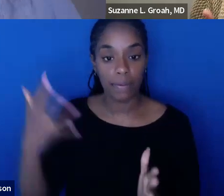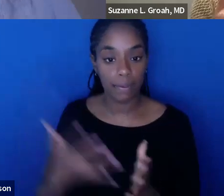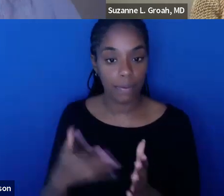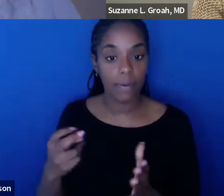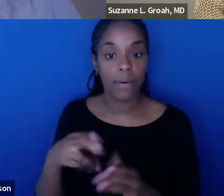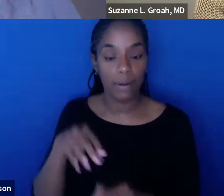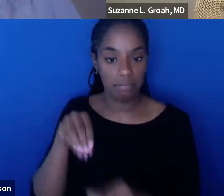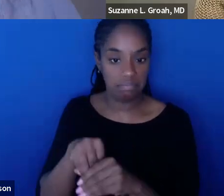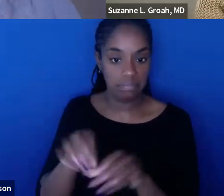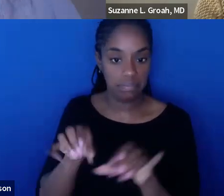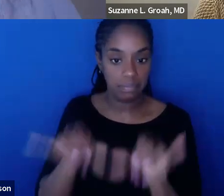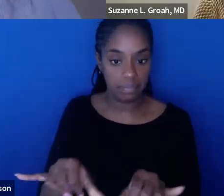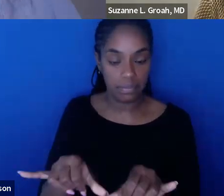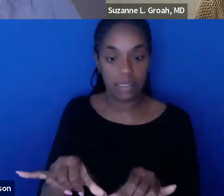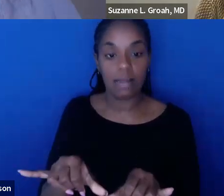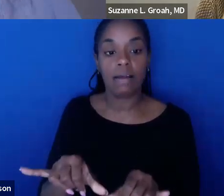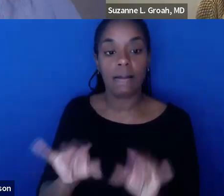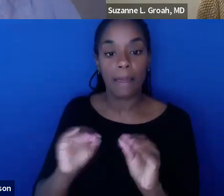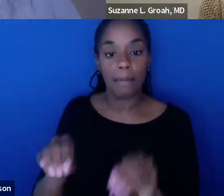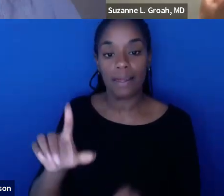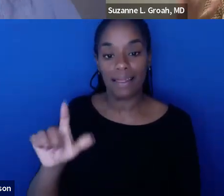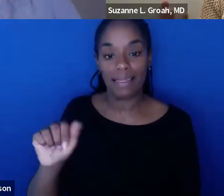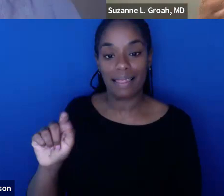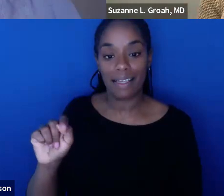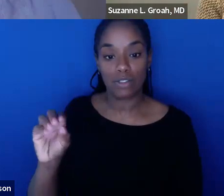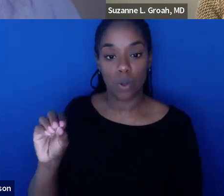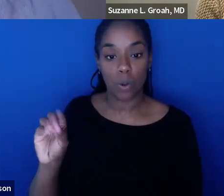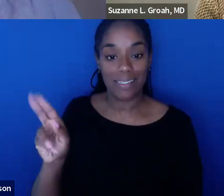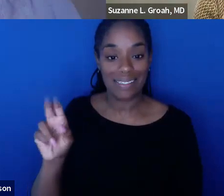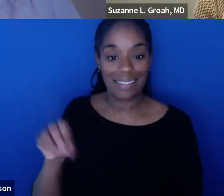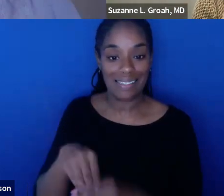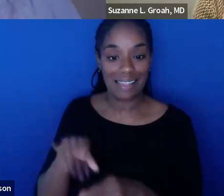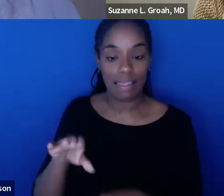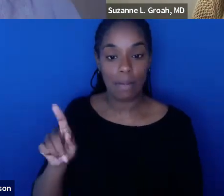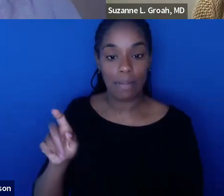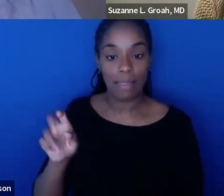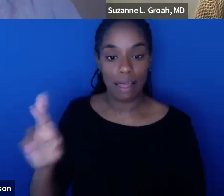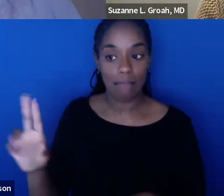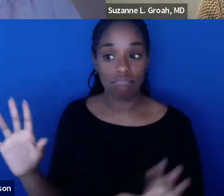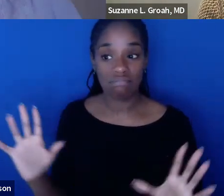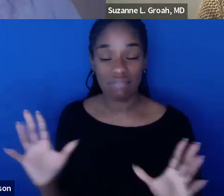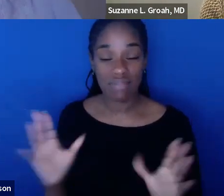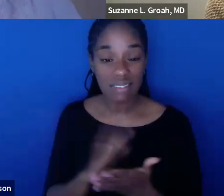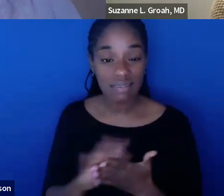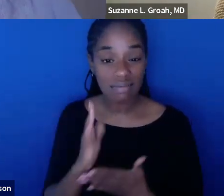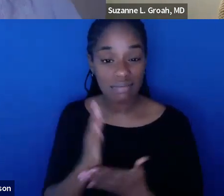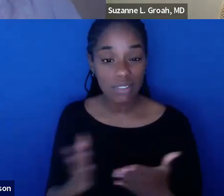put Lactobacillus in their bladder. The beauty here is, we have direct access to the bladder